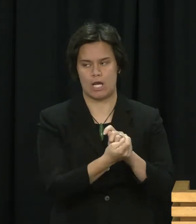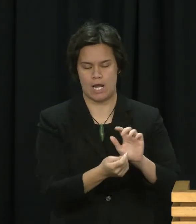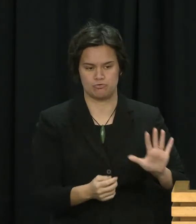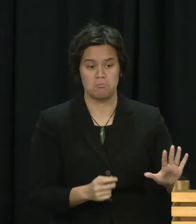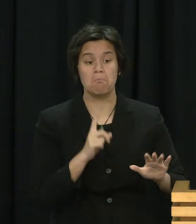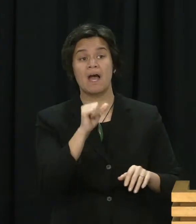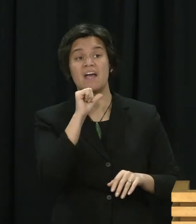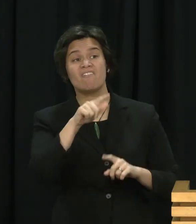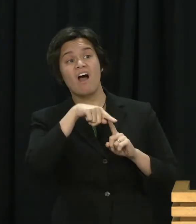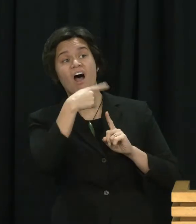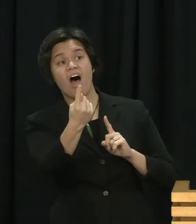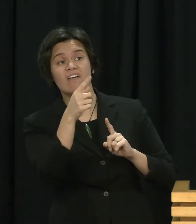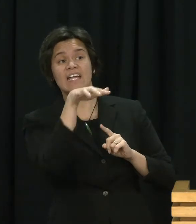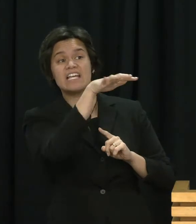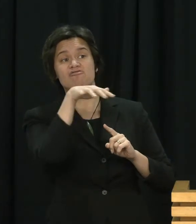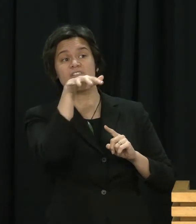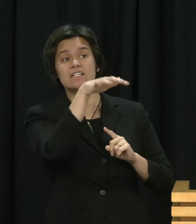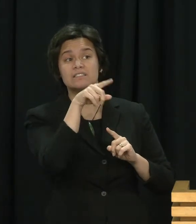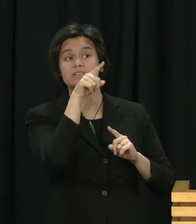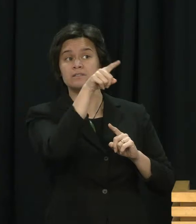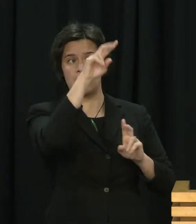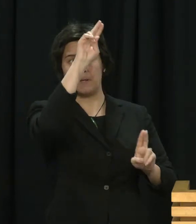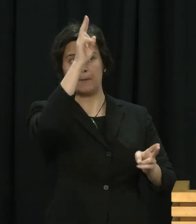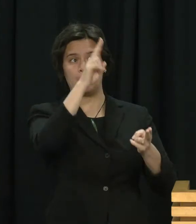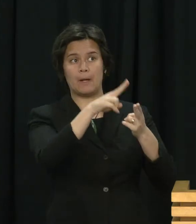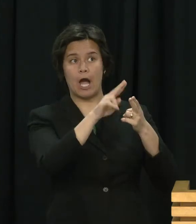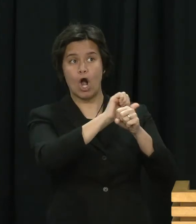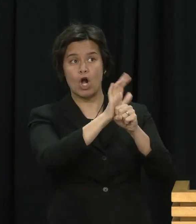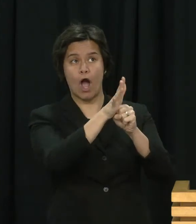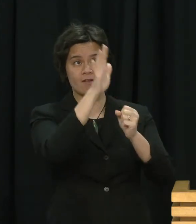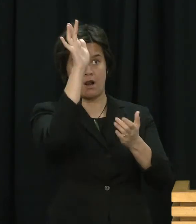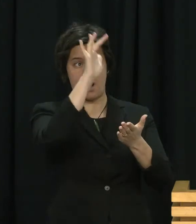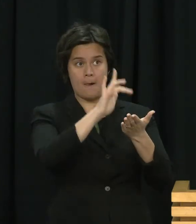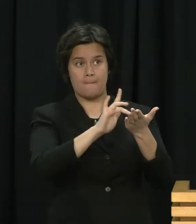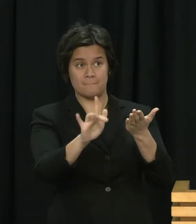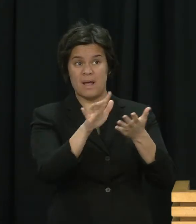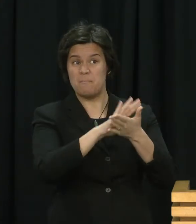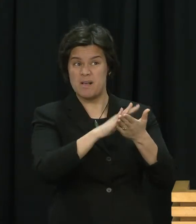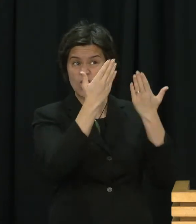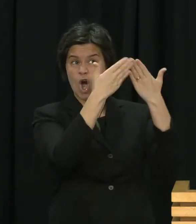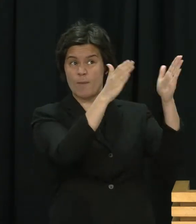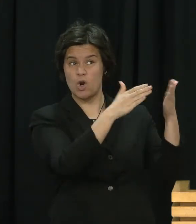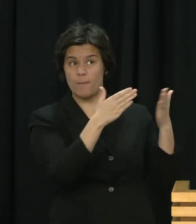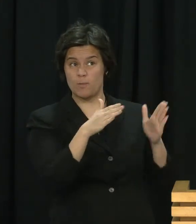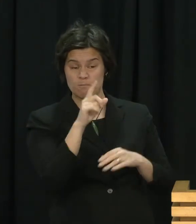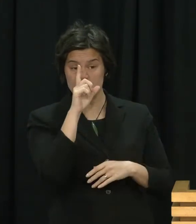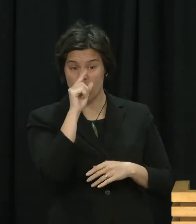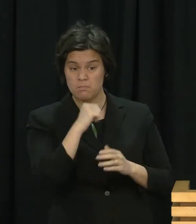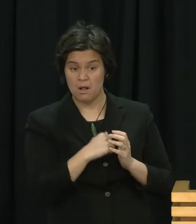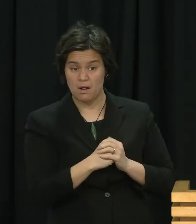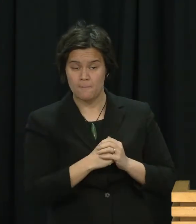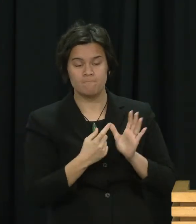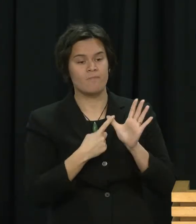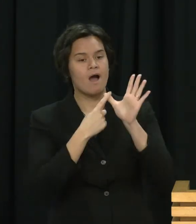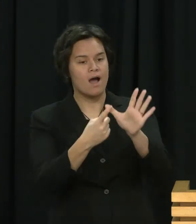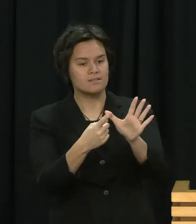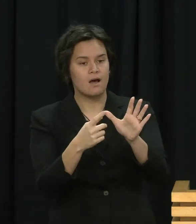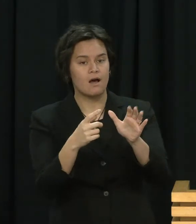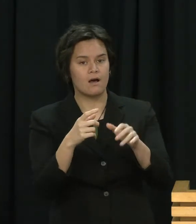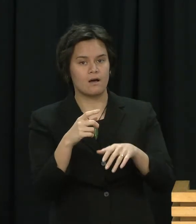such, that will verify that. Are you open to adding Queensland and Perth if they flatline or go back to zero